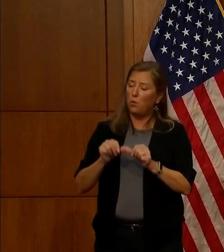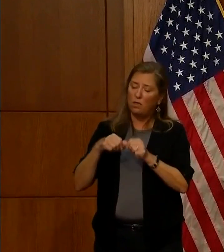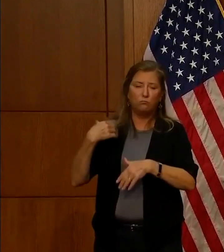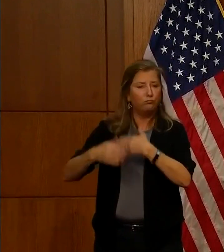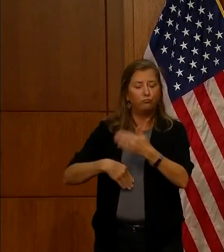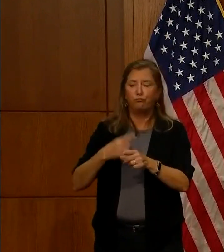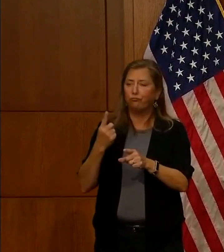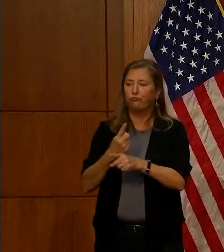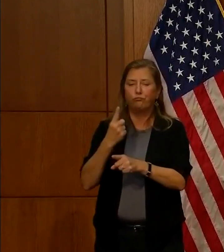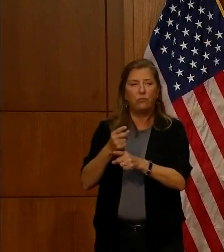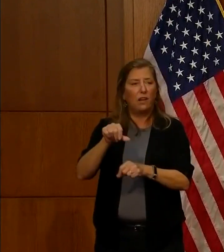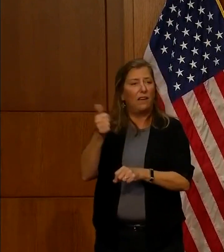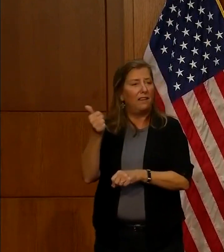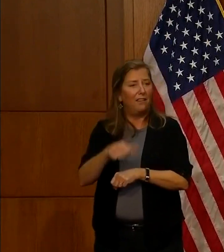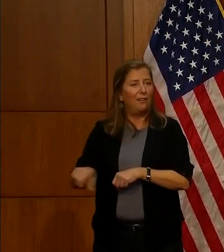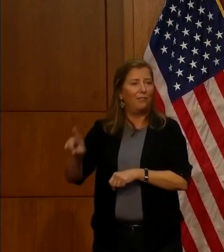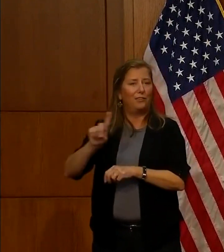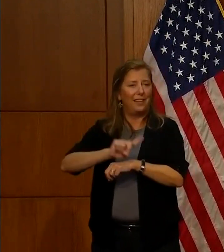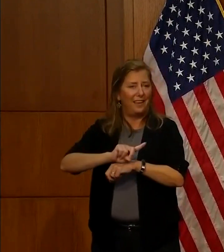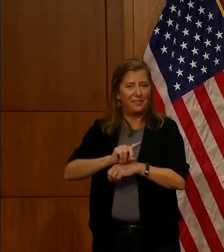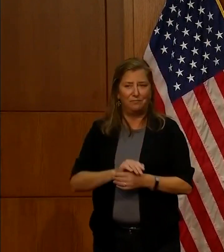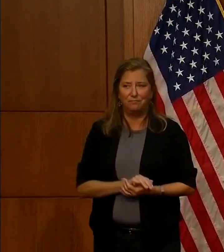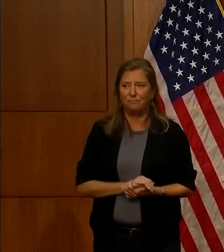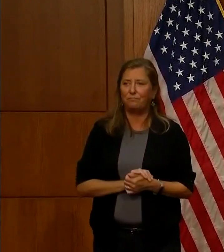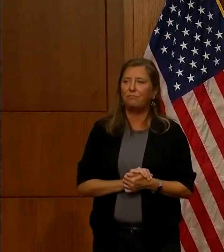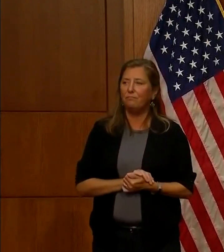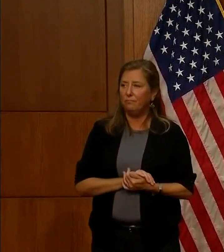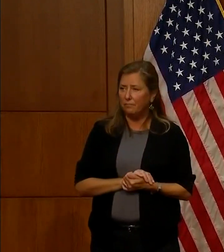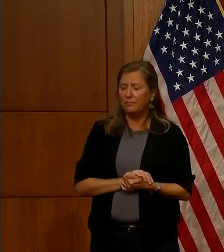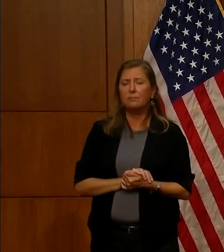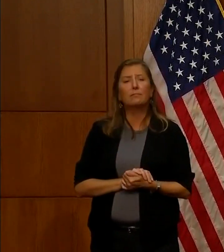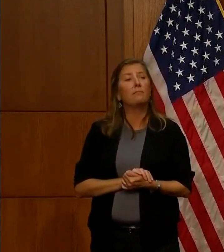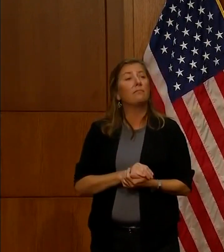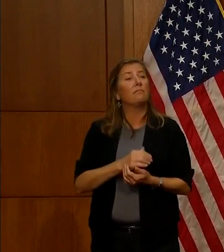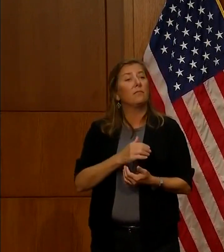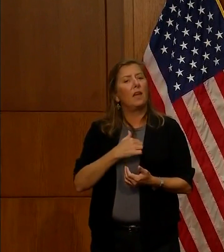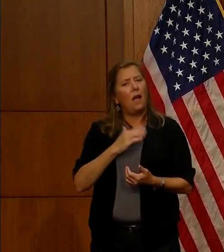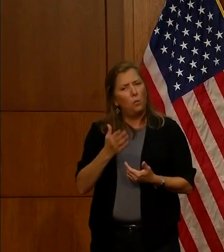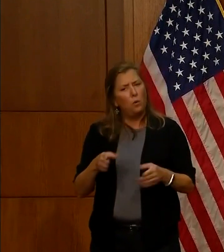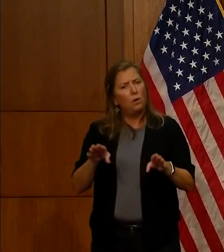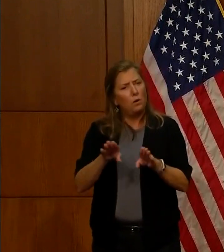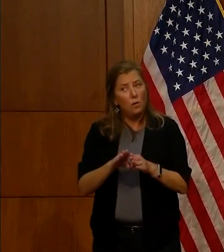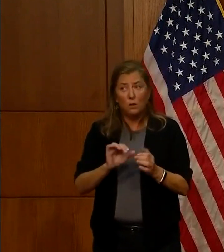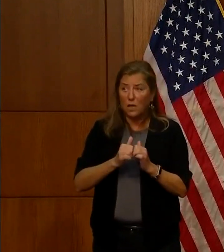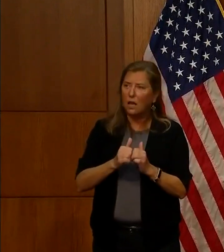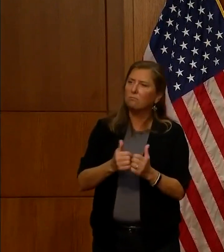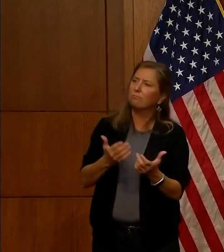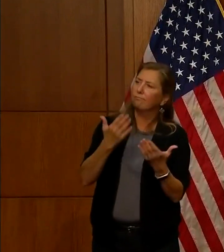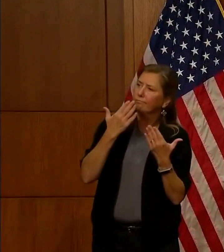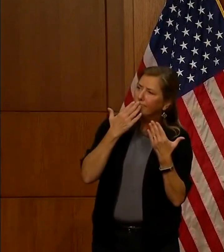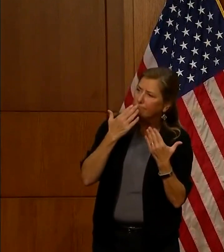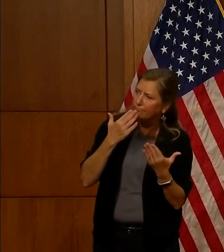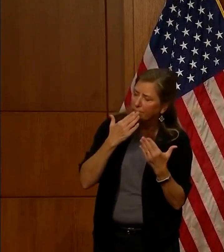WORK FOR THE COMMONWEALTH AS I WOULD ANY OTHER DAY. AND